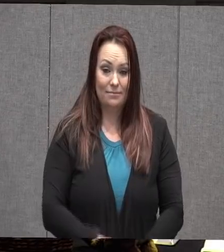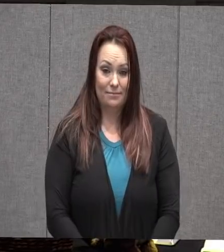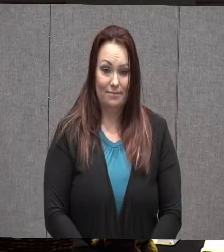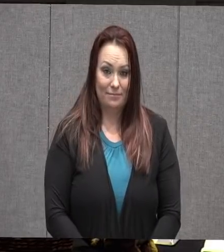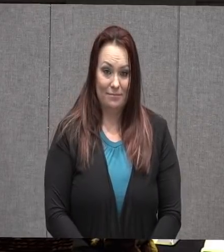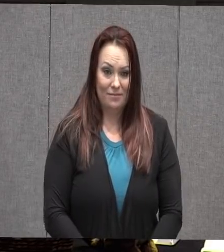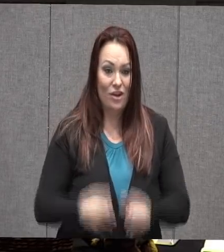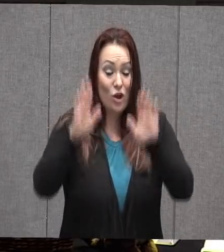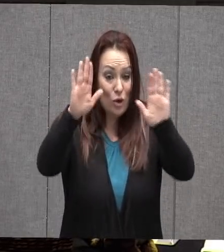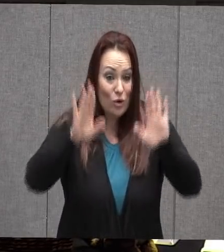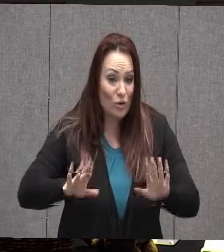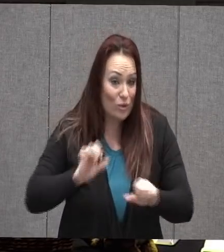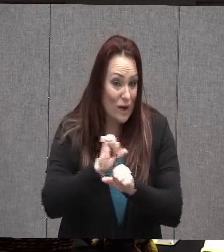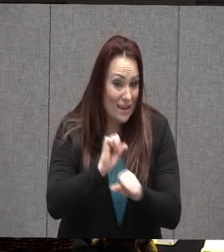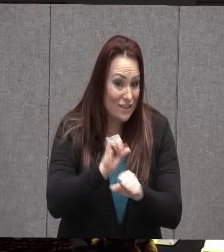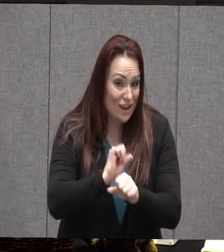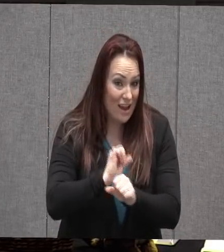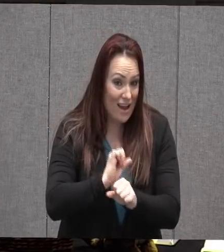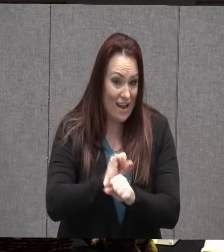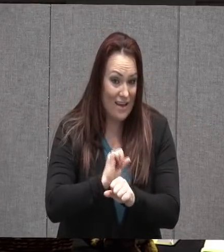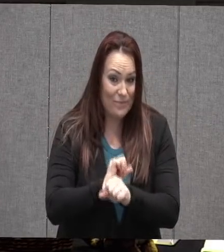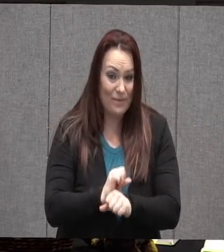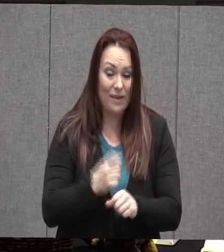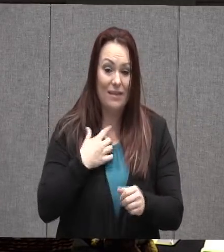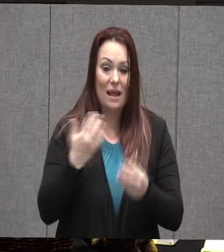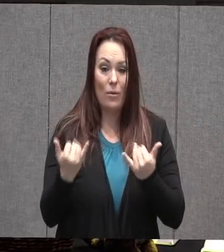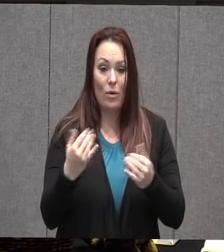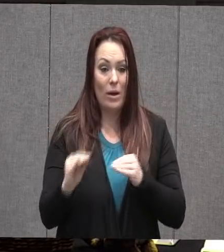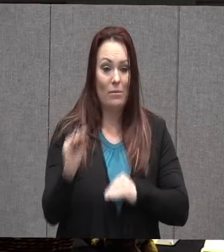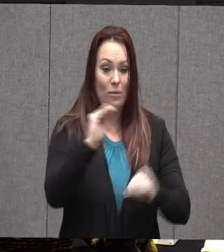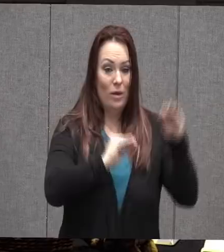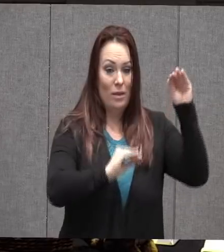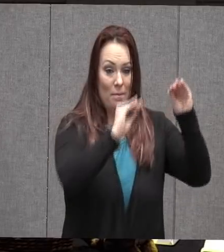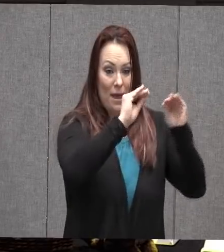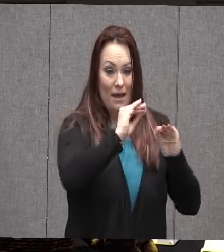Great job, okay we'll put these letters back and let's try another one.